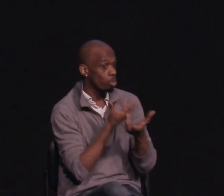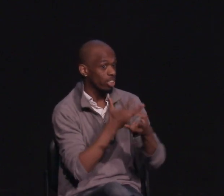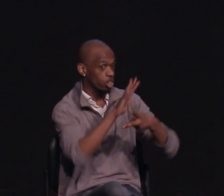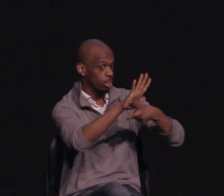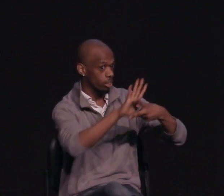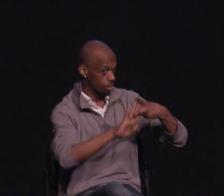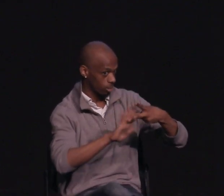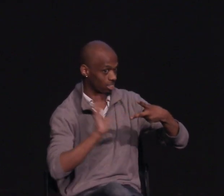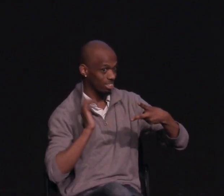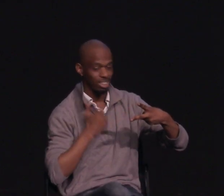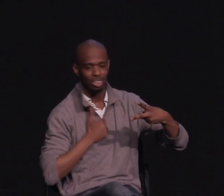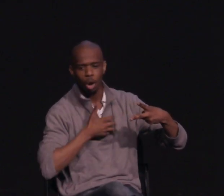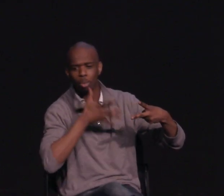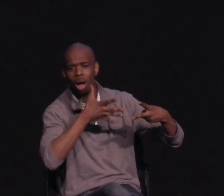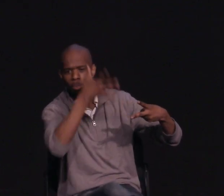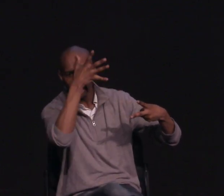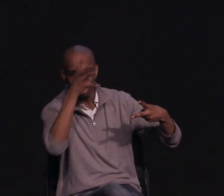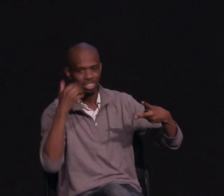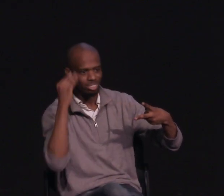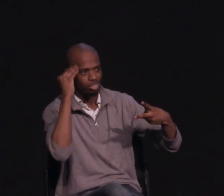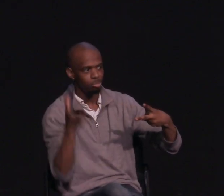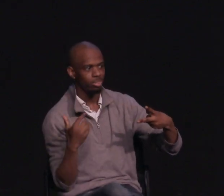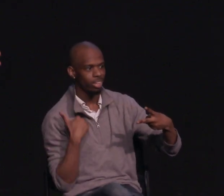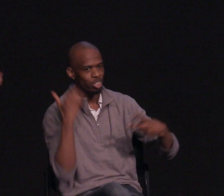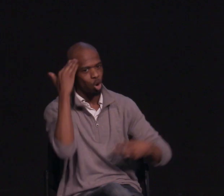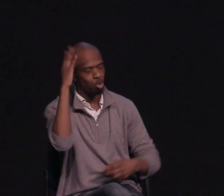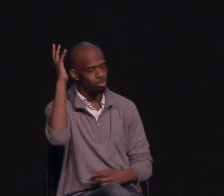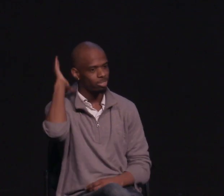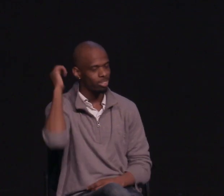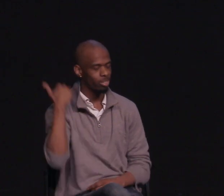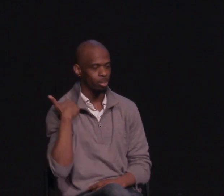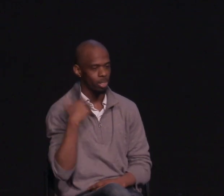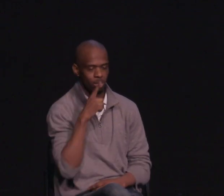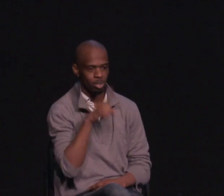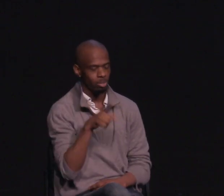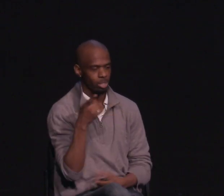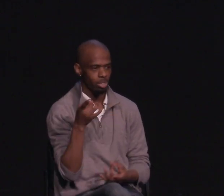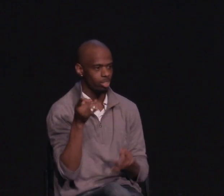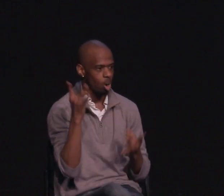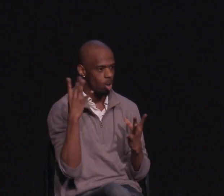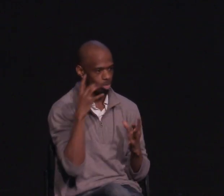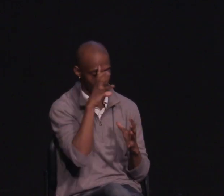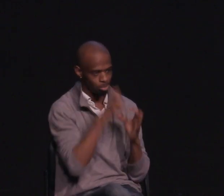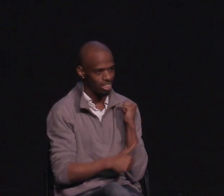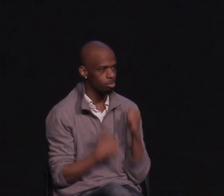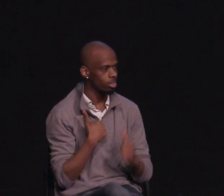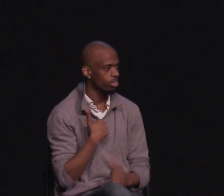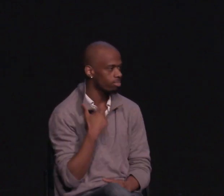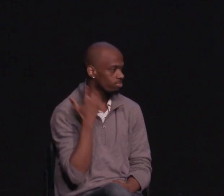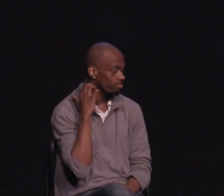Sorry, Mom and Dad. I know, I was a jerk.